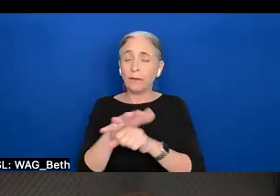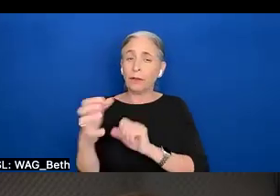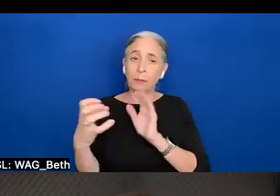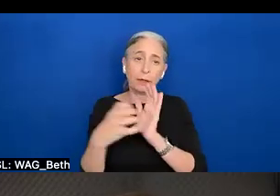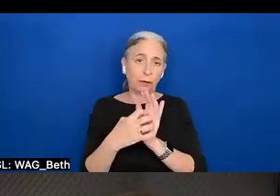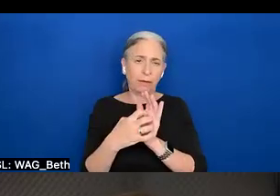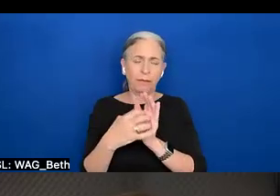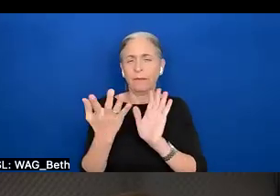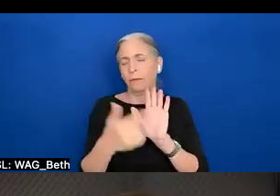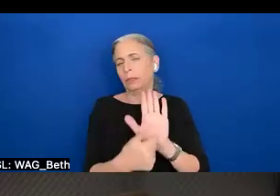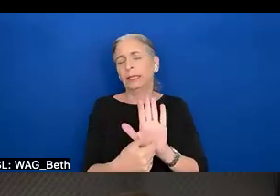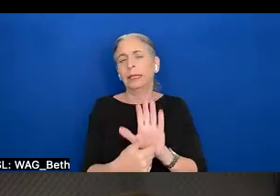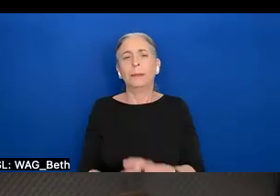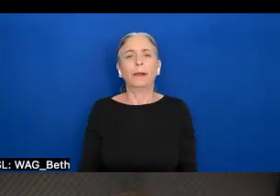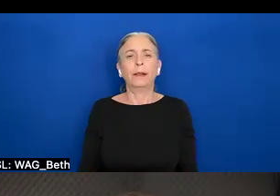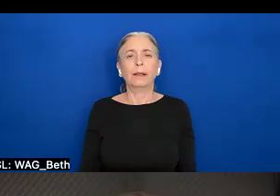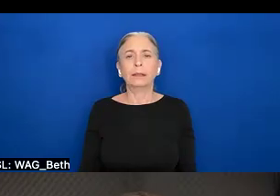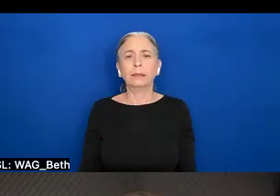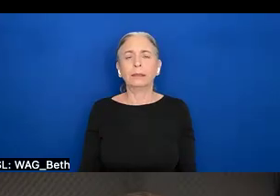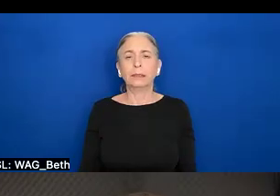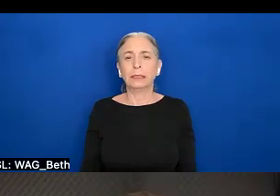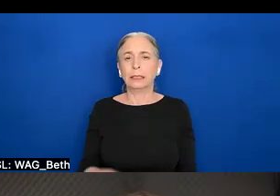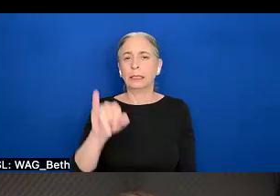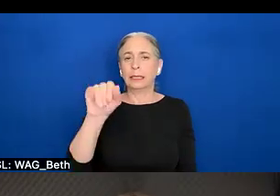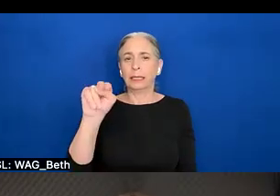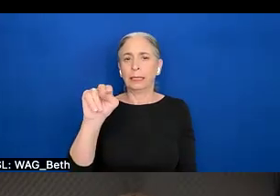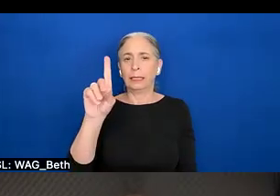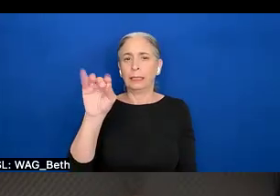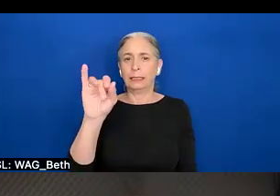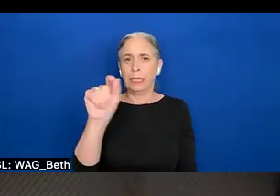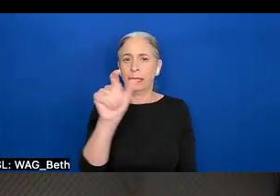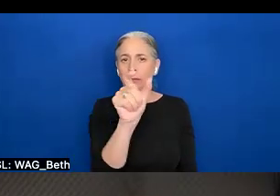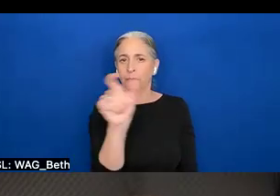entire paragraph. For example, indents, or alignment.